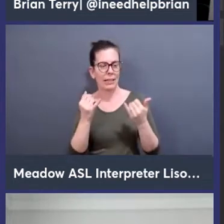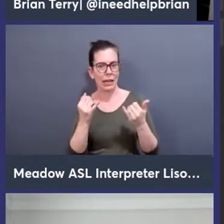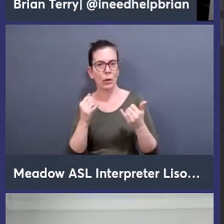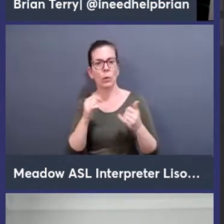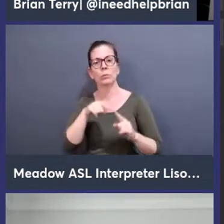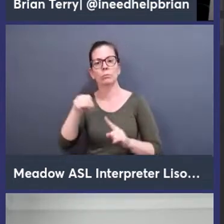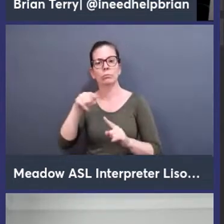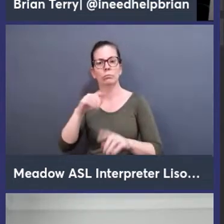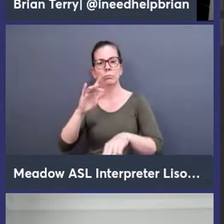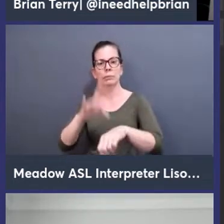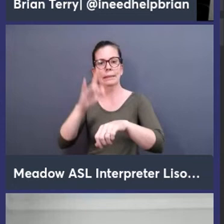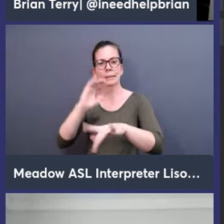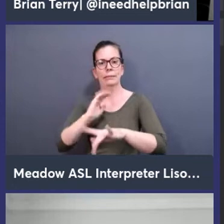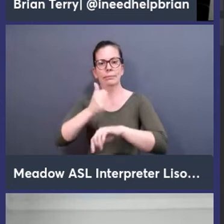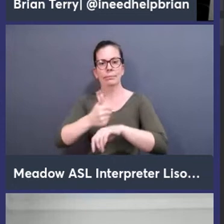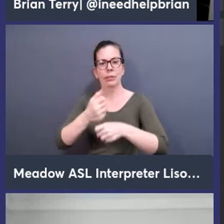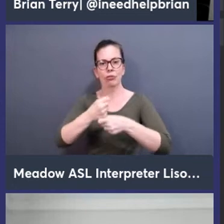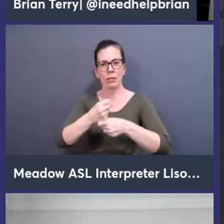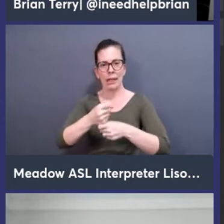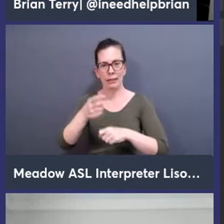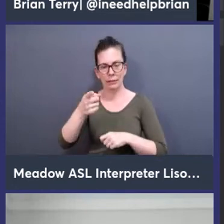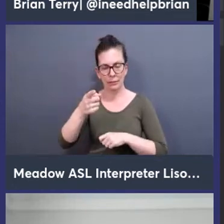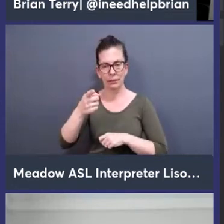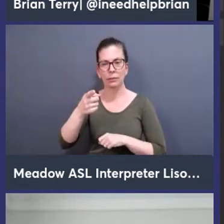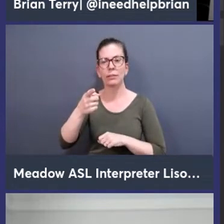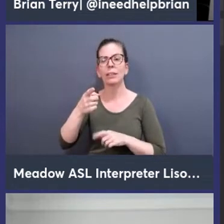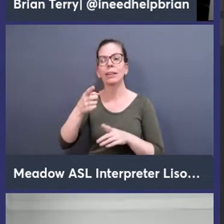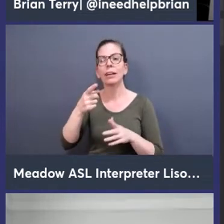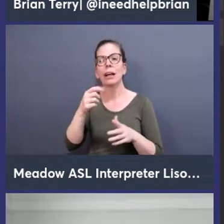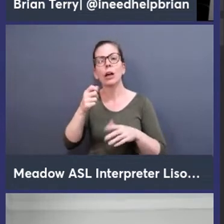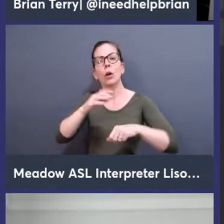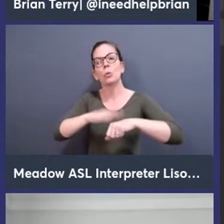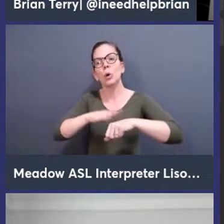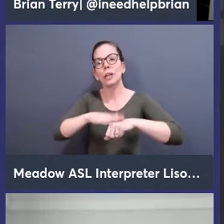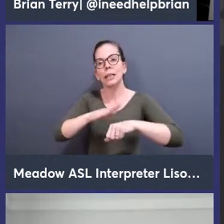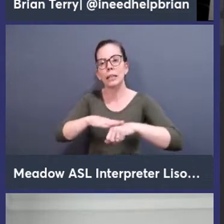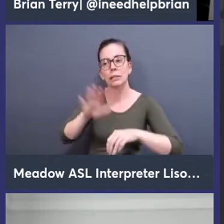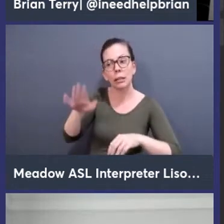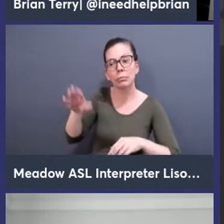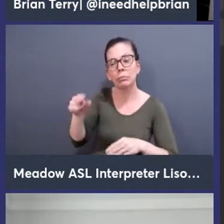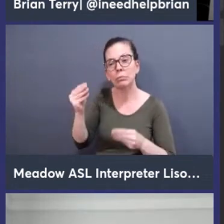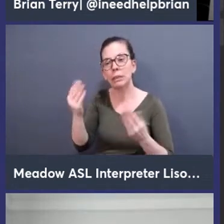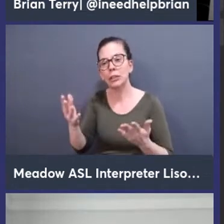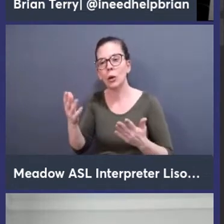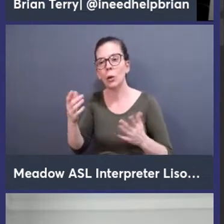It kind of gives you a little bit of a warning right now, just a kind of message, just said,